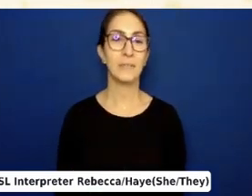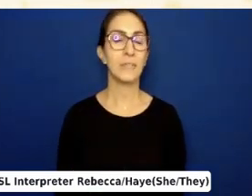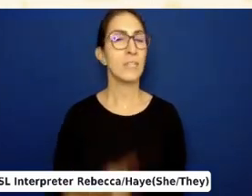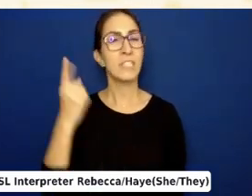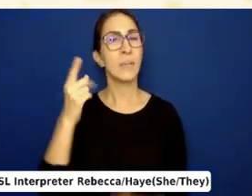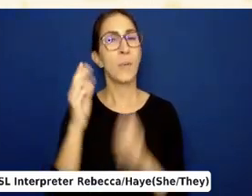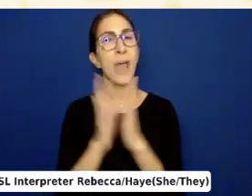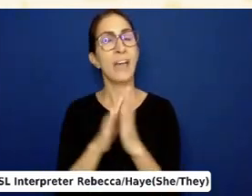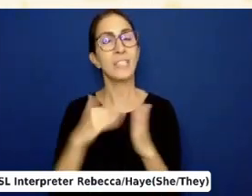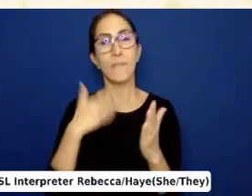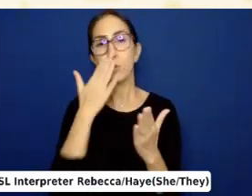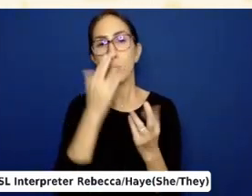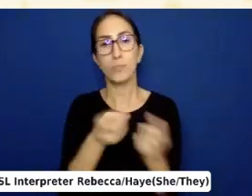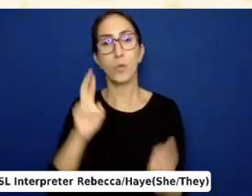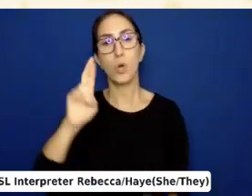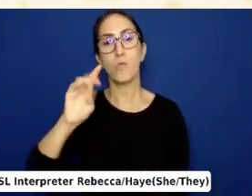of the different browsers and screen readers?